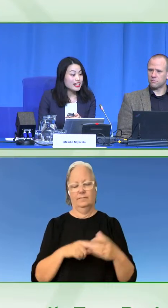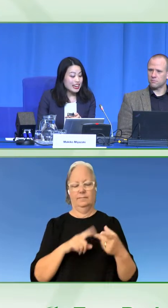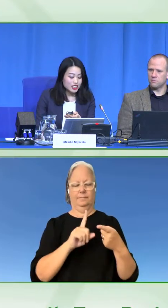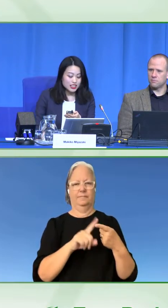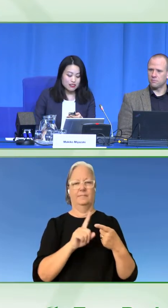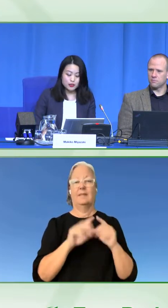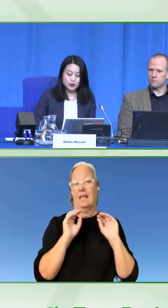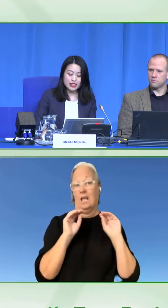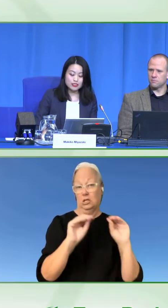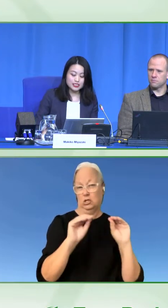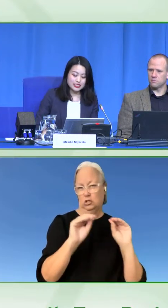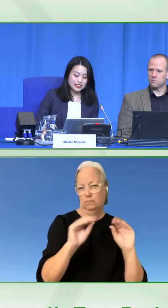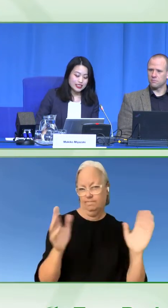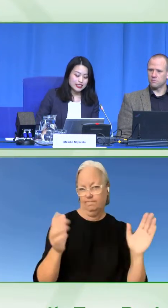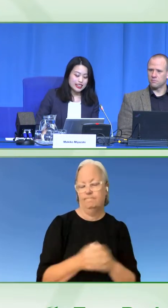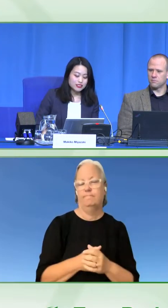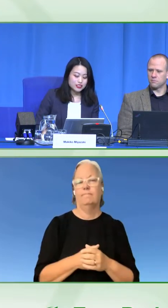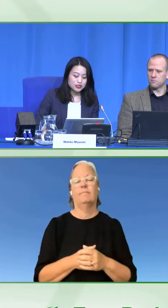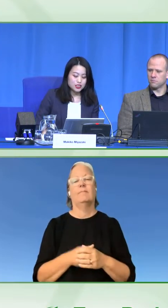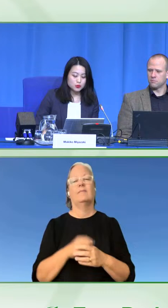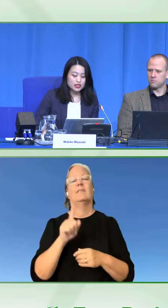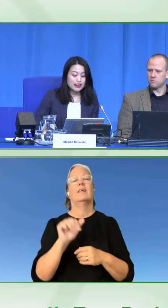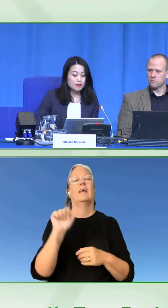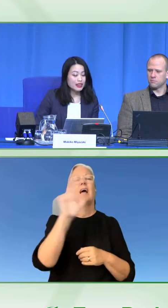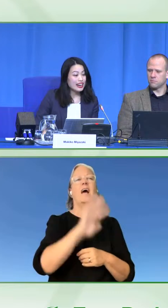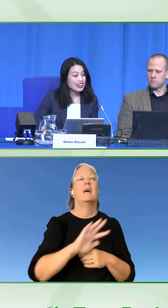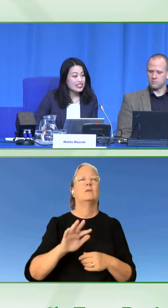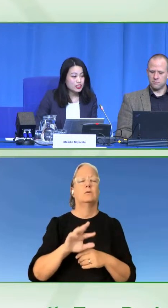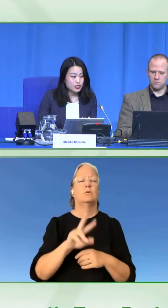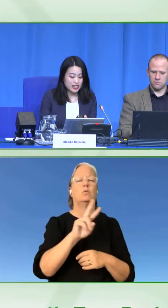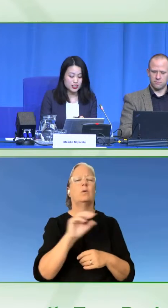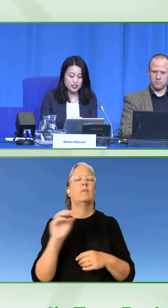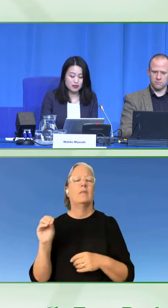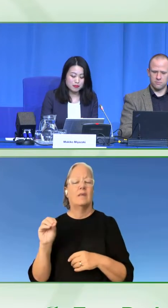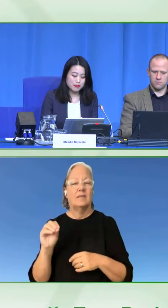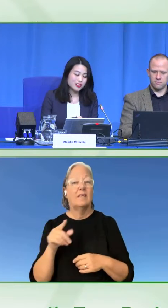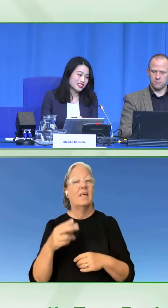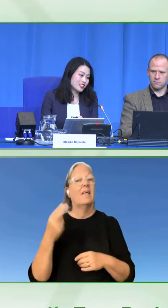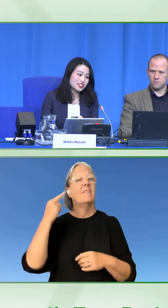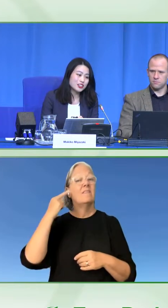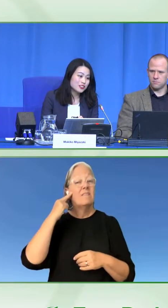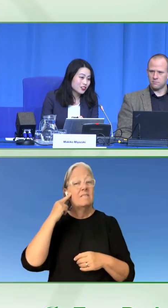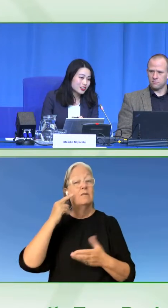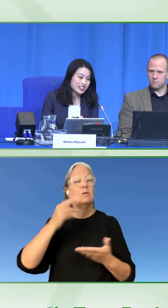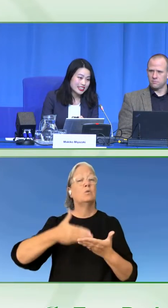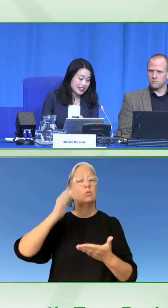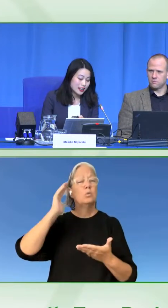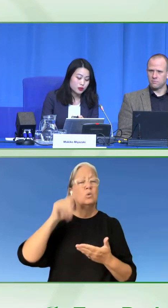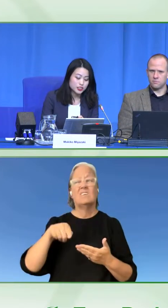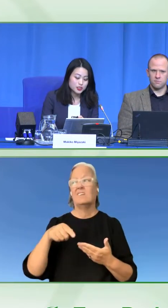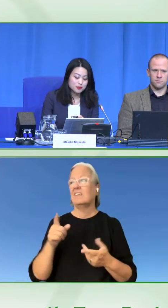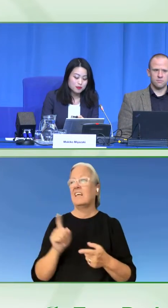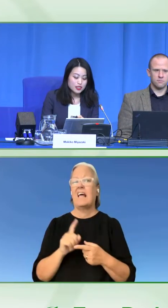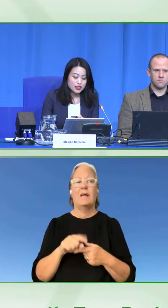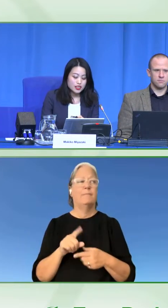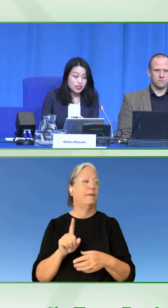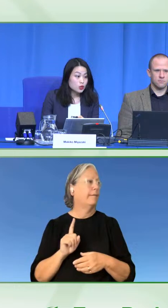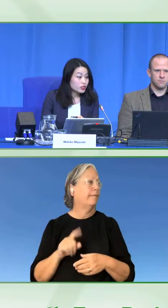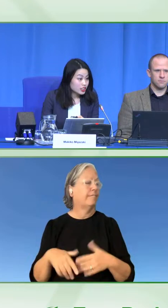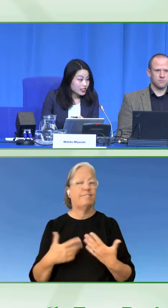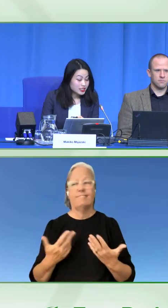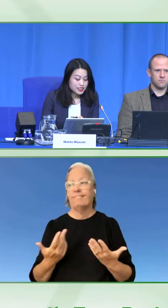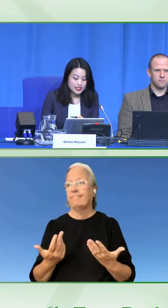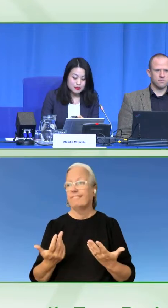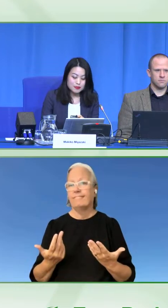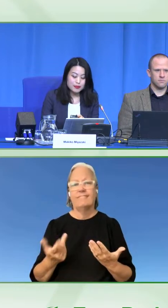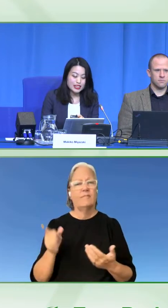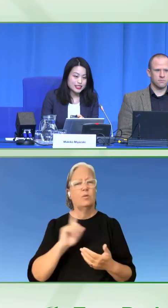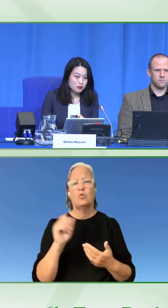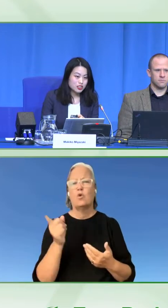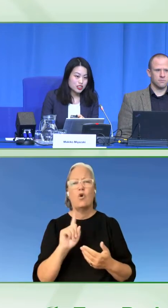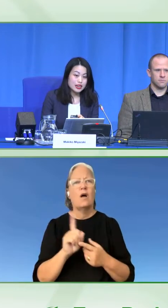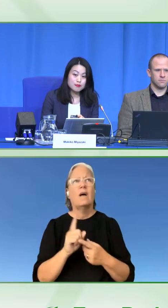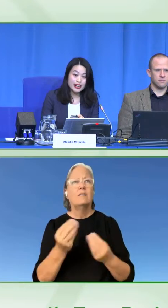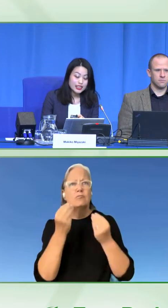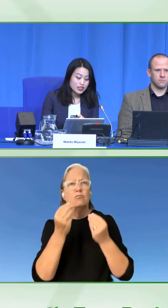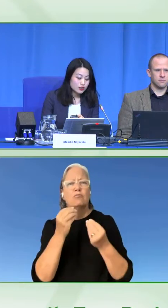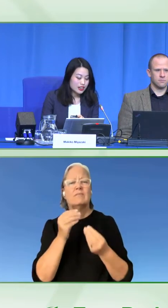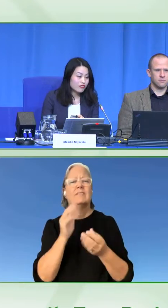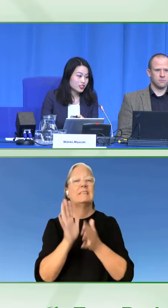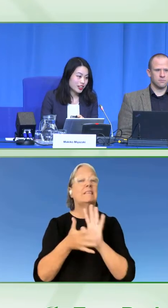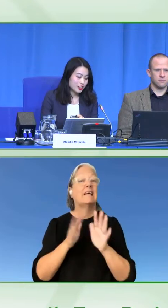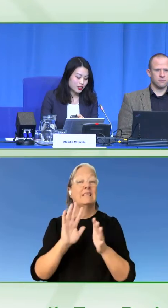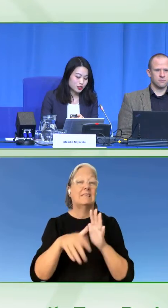In recent years, the foundation has focused efforts on three areas.